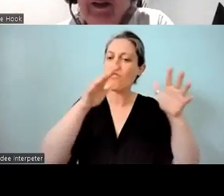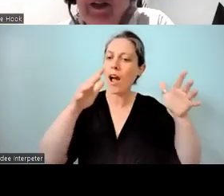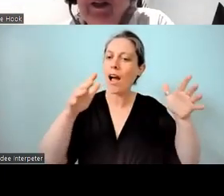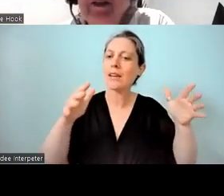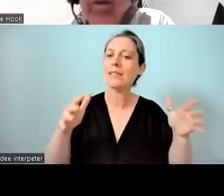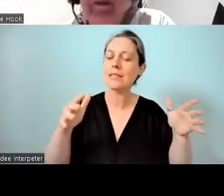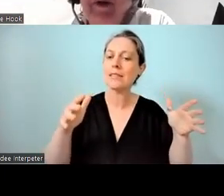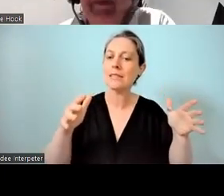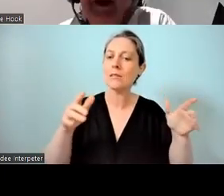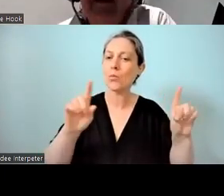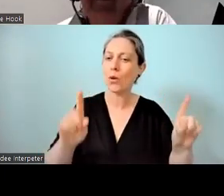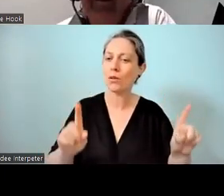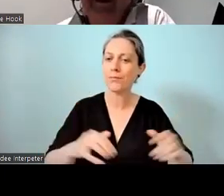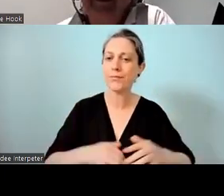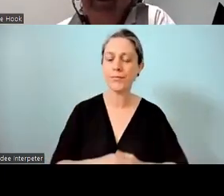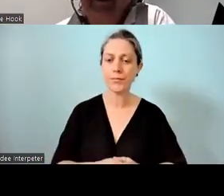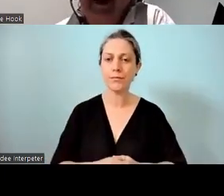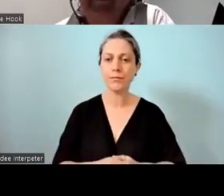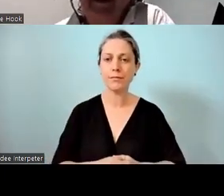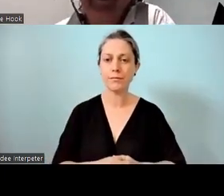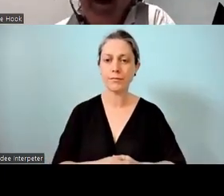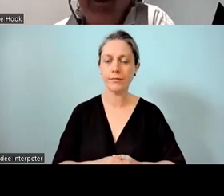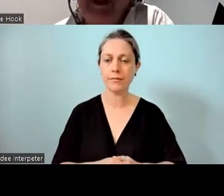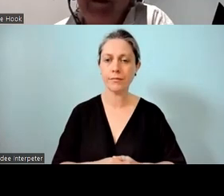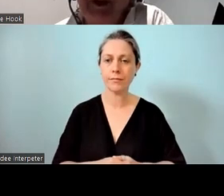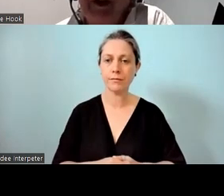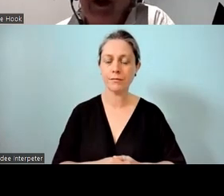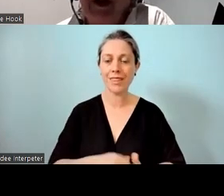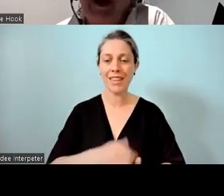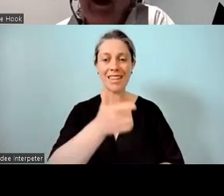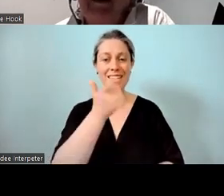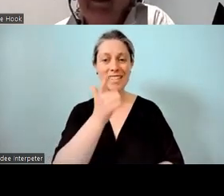teachers being an adaptive practitioner, adaptive teacher.